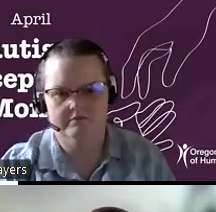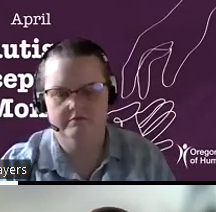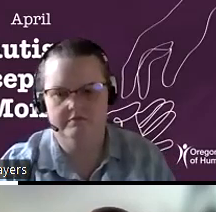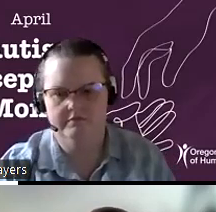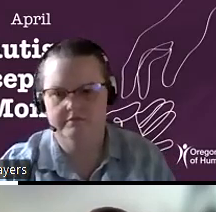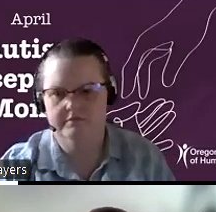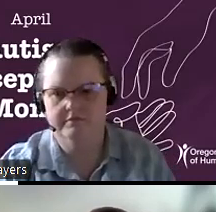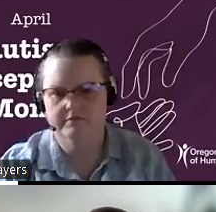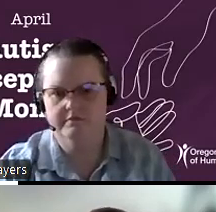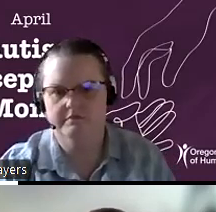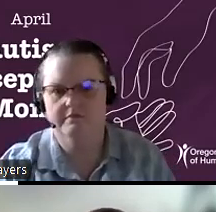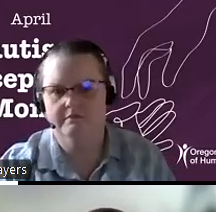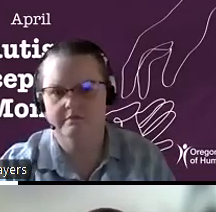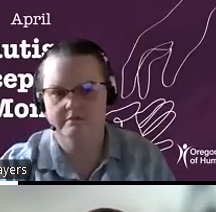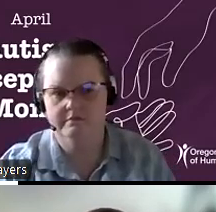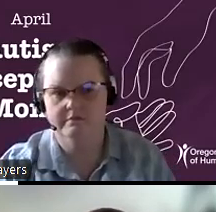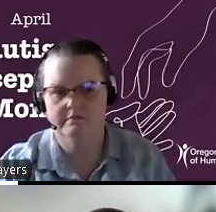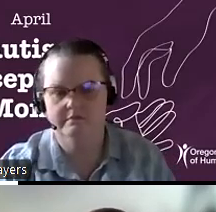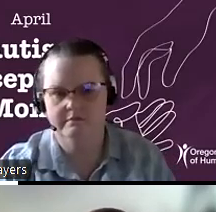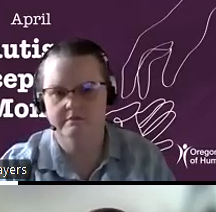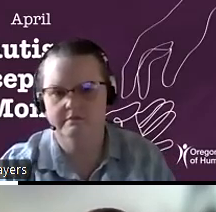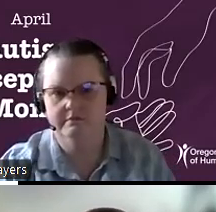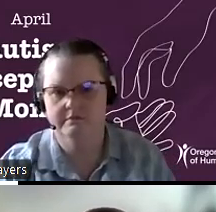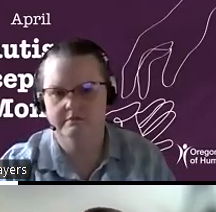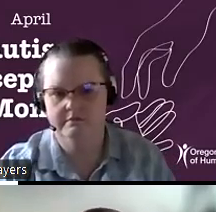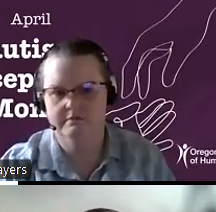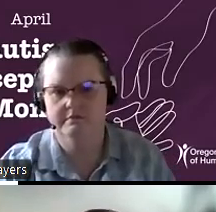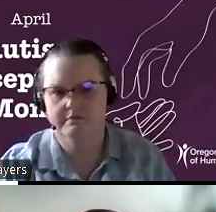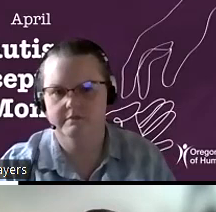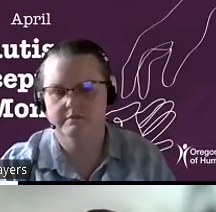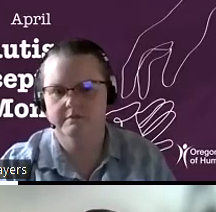AND OTHER THINGS, THE FAMILIES WOULD BE FOUND ELIGIBLE FOR ERDC.